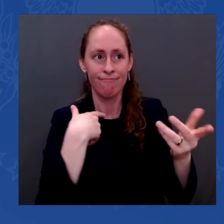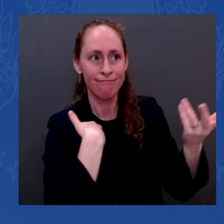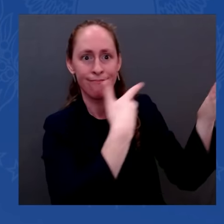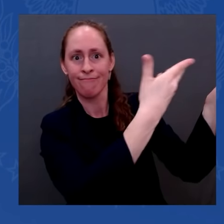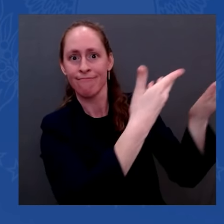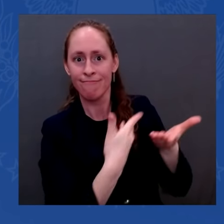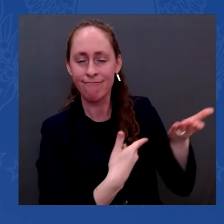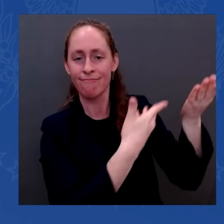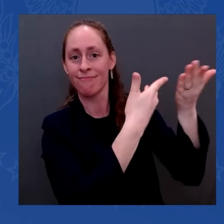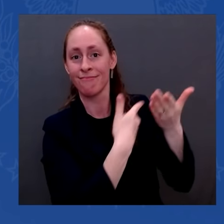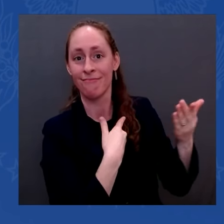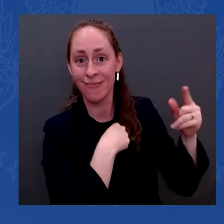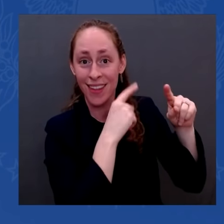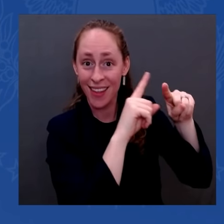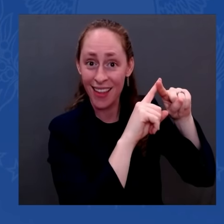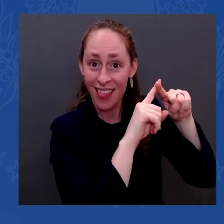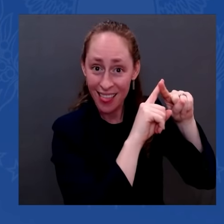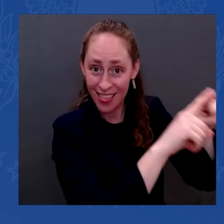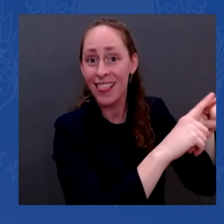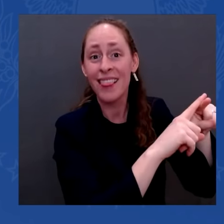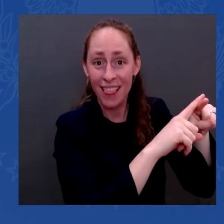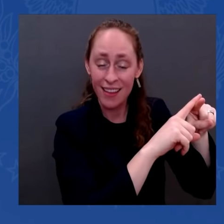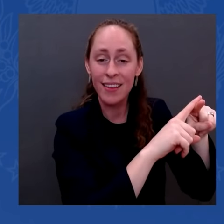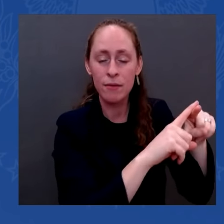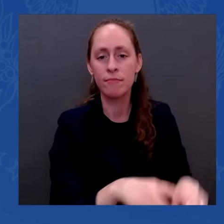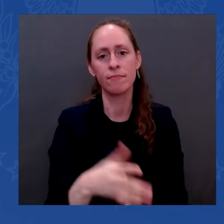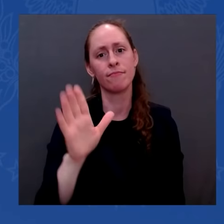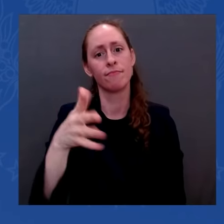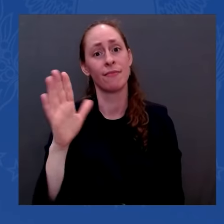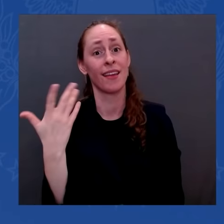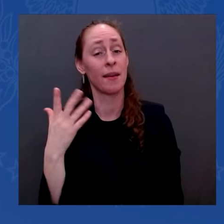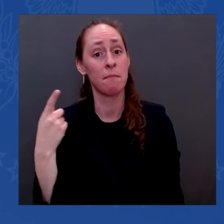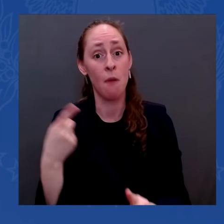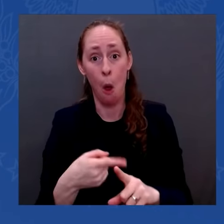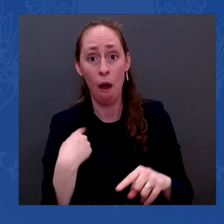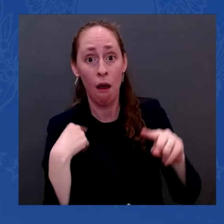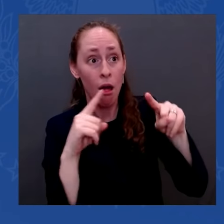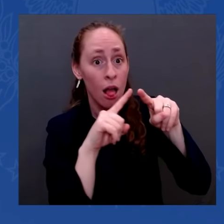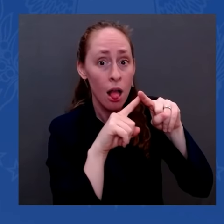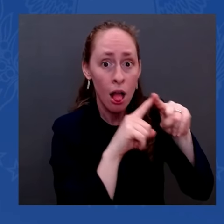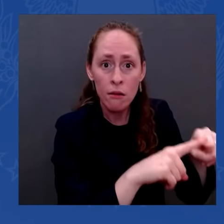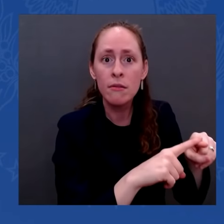if we ourselves are dependent on China for the materials that power the products of today and tomorrow.